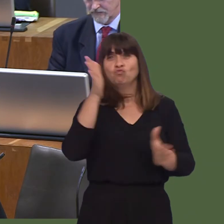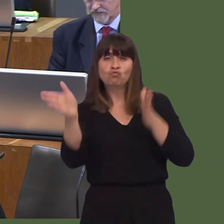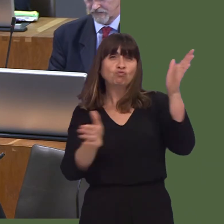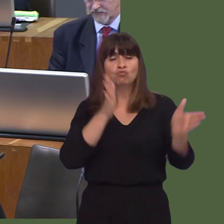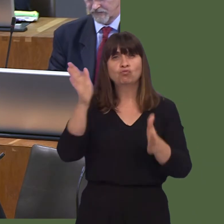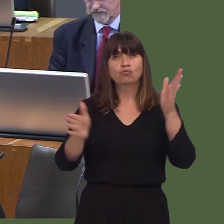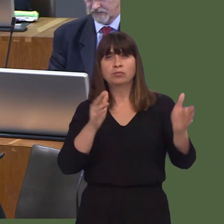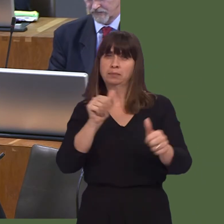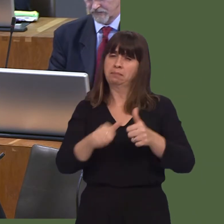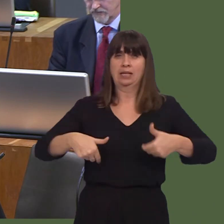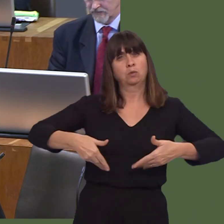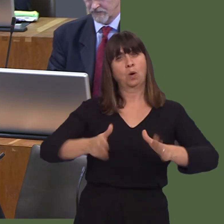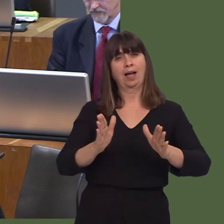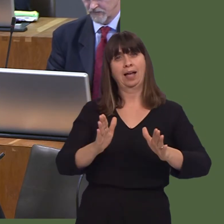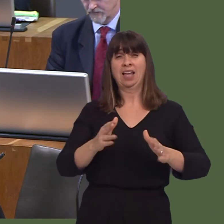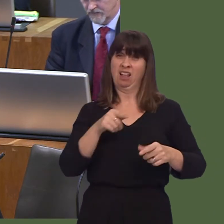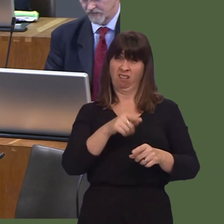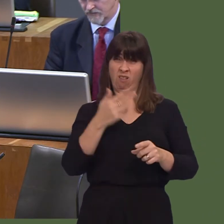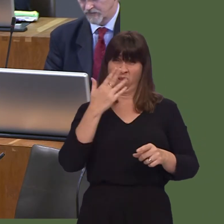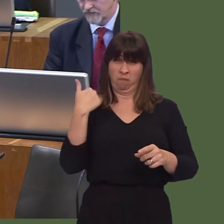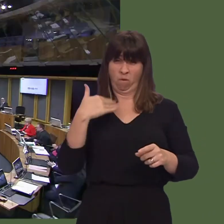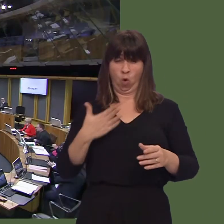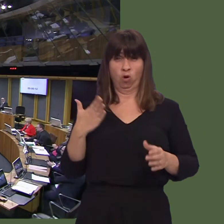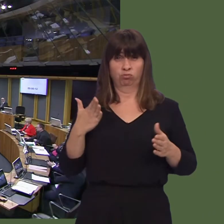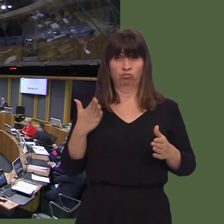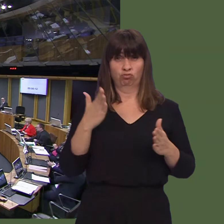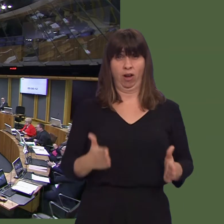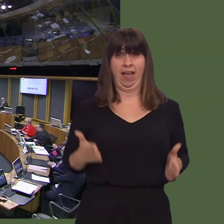use of redundant railway lines as well as increasing services on lines already in operation.